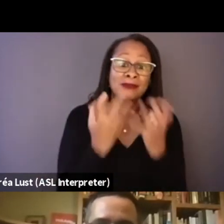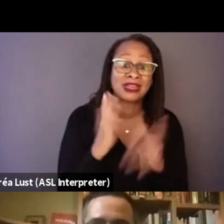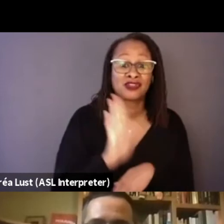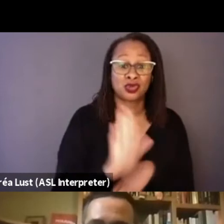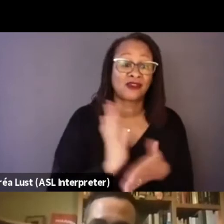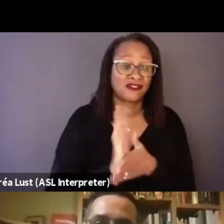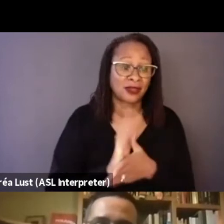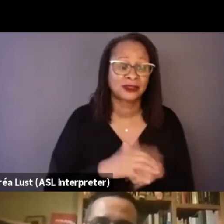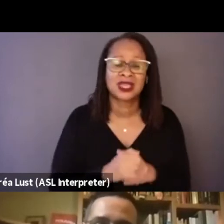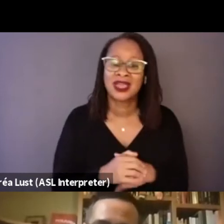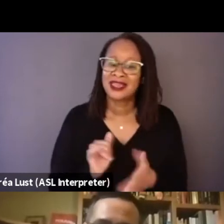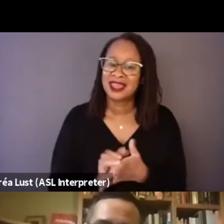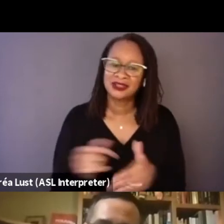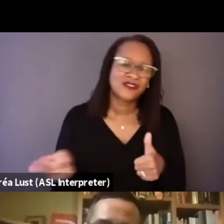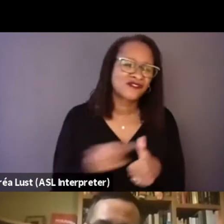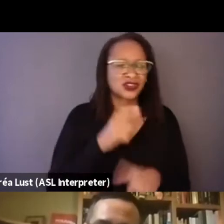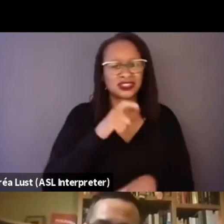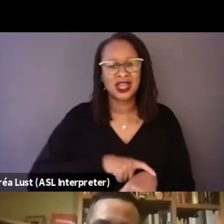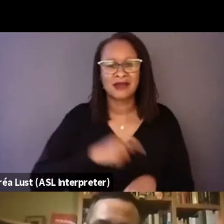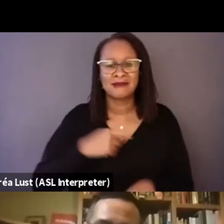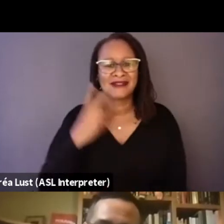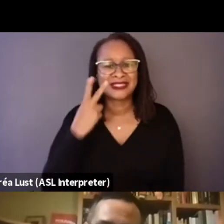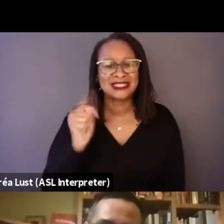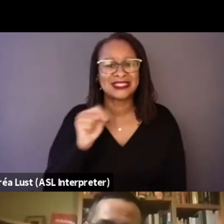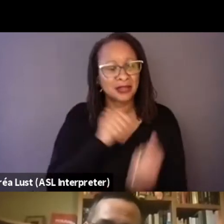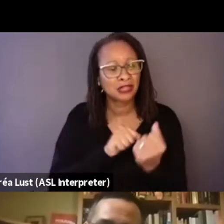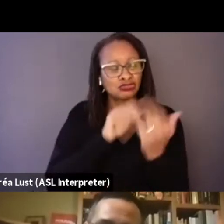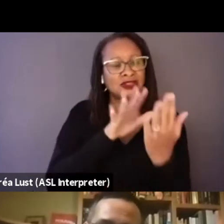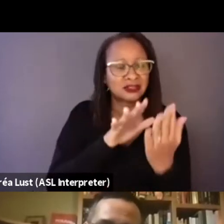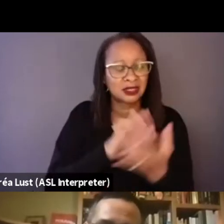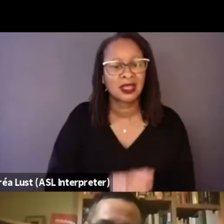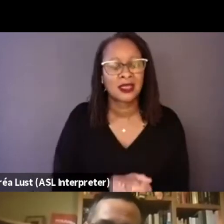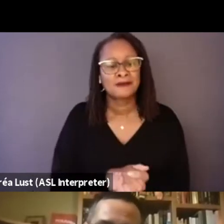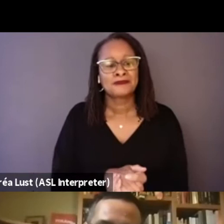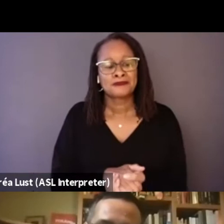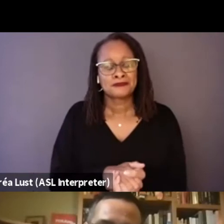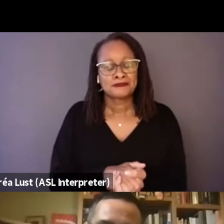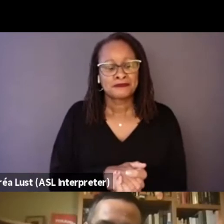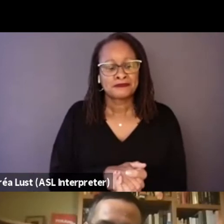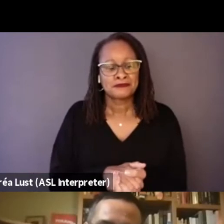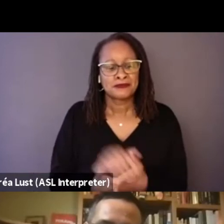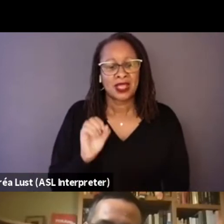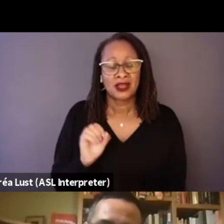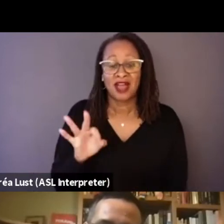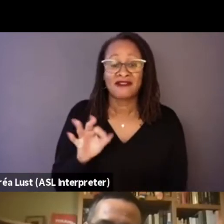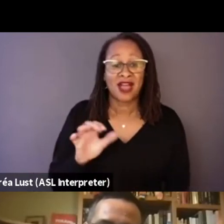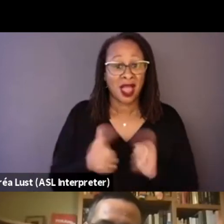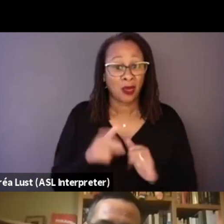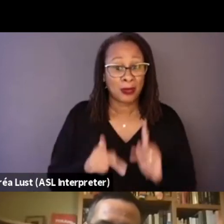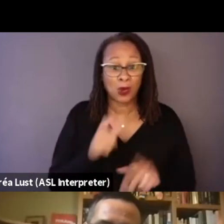it was one of the first times I've seen it addressed of how these people who are victims of war